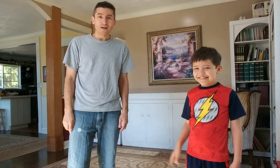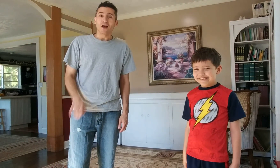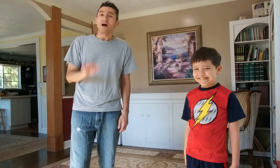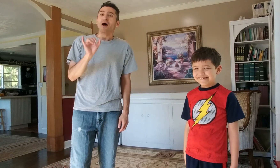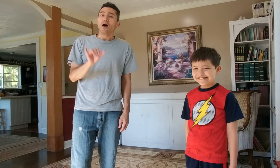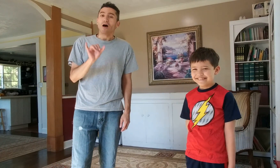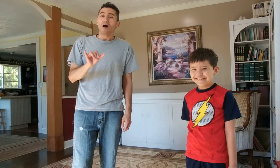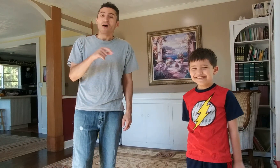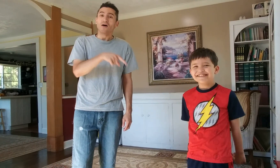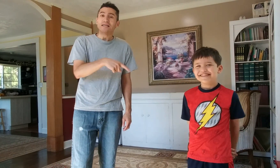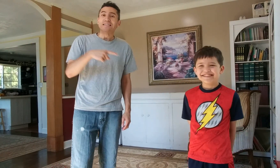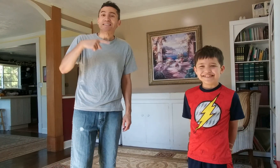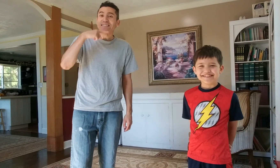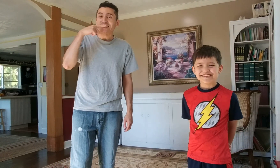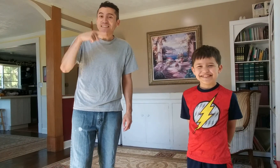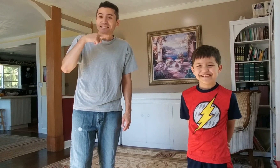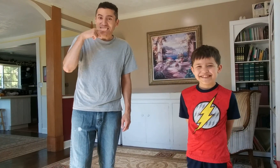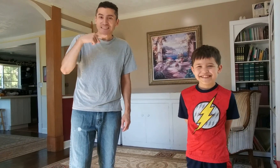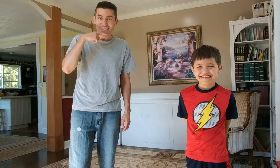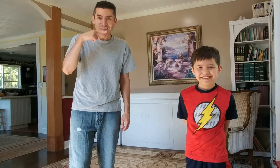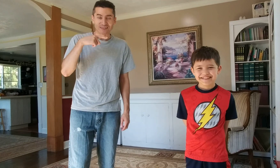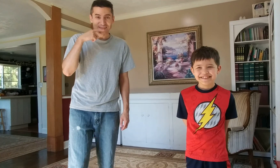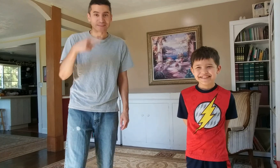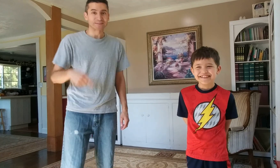OH, HE HEARING